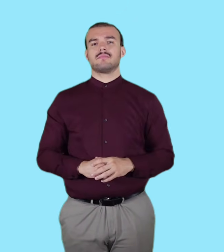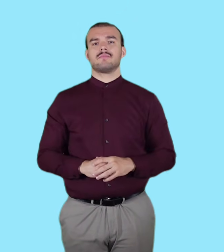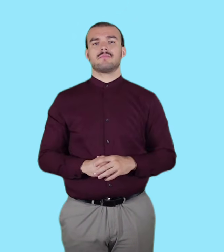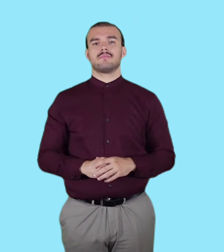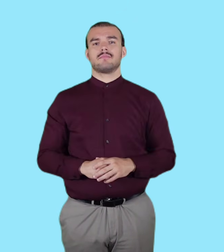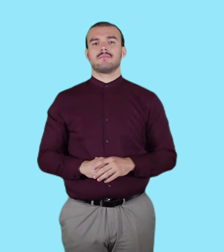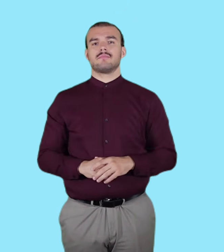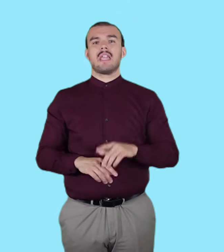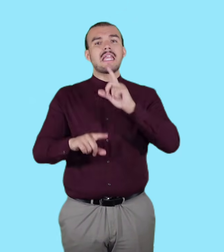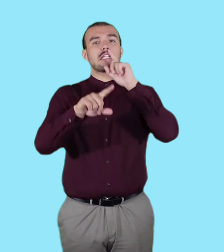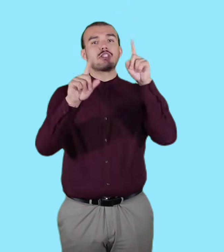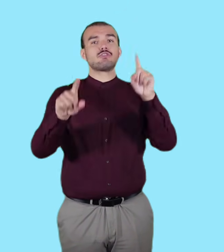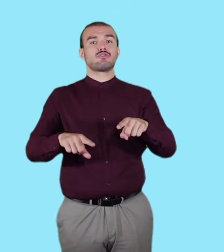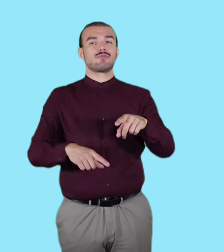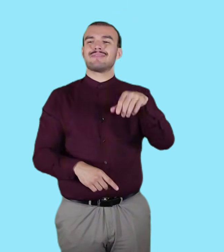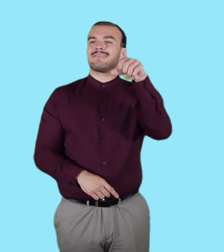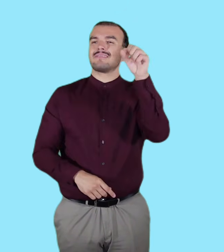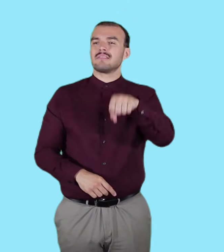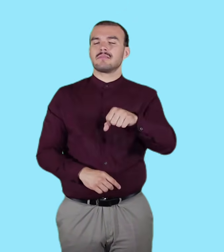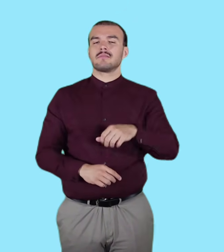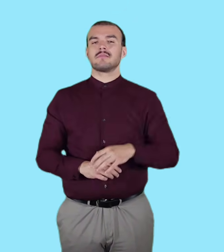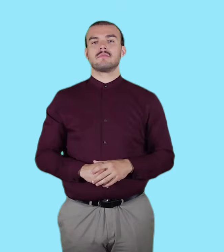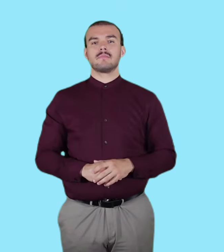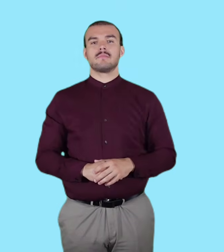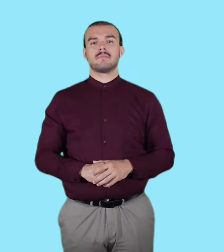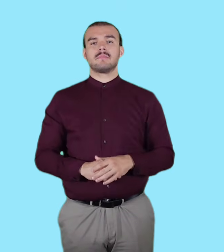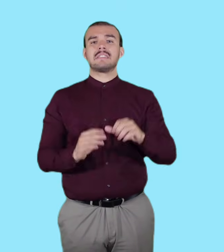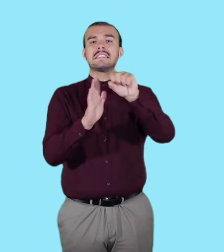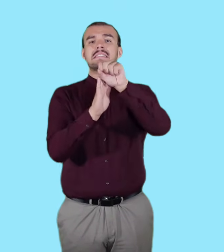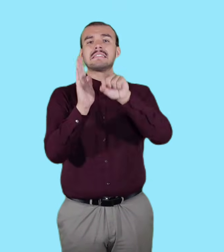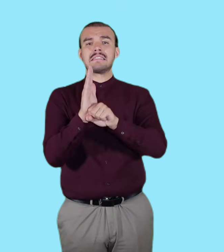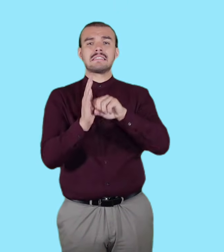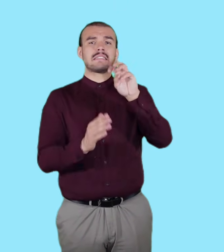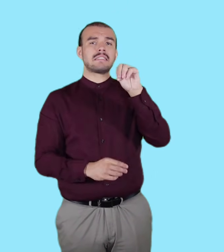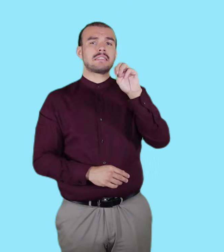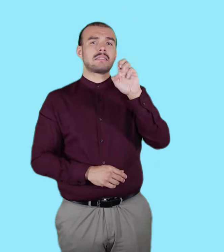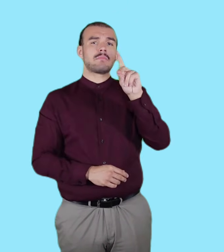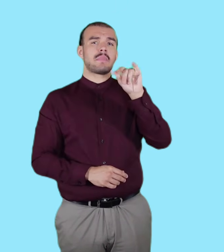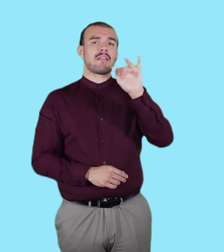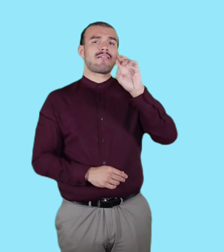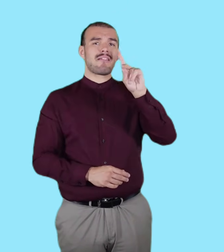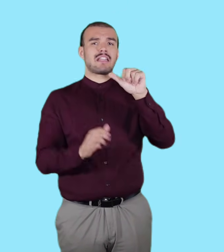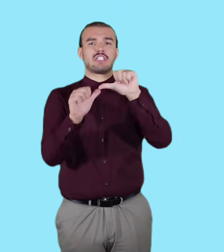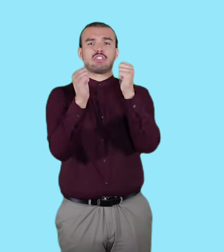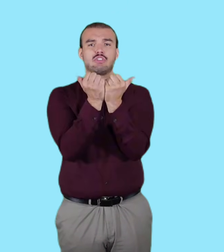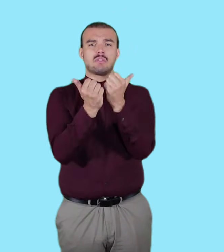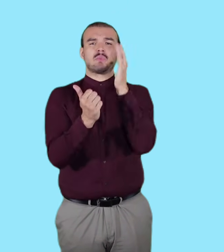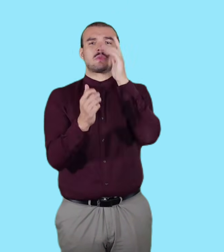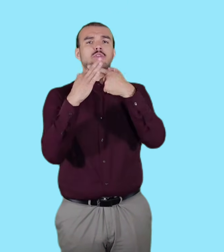Answer: Yes. State Medicaid agencies will begin designing